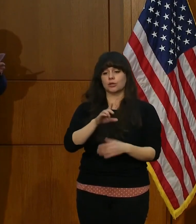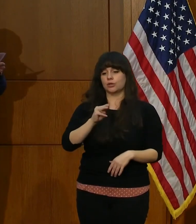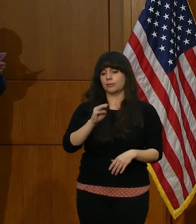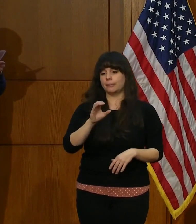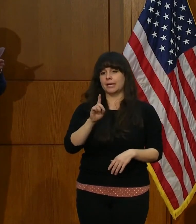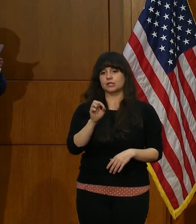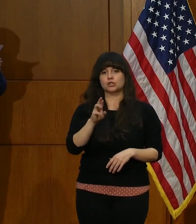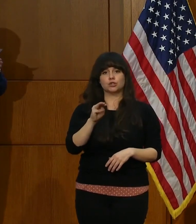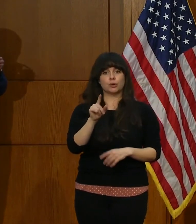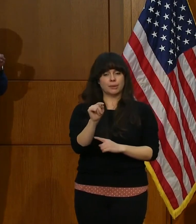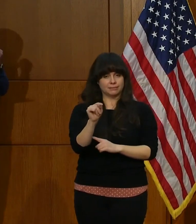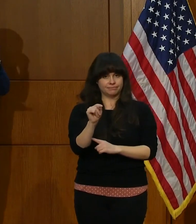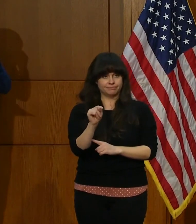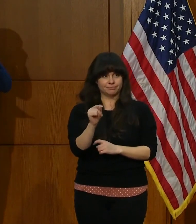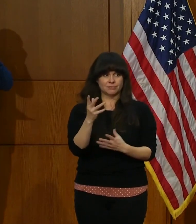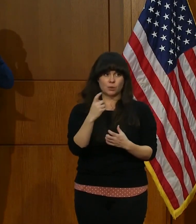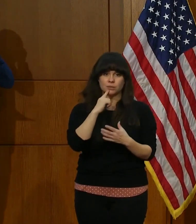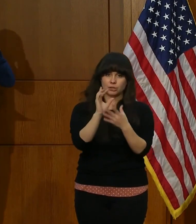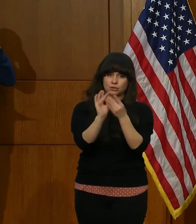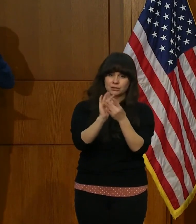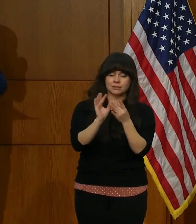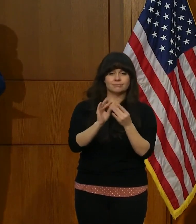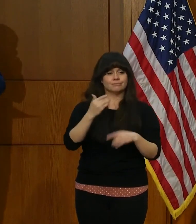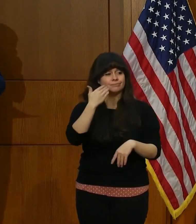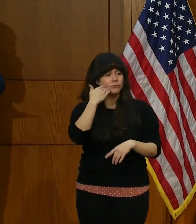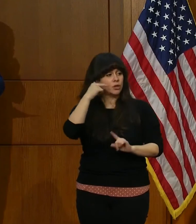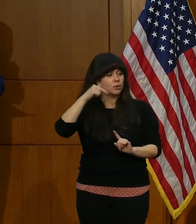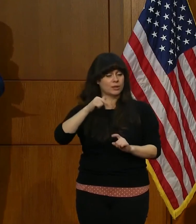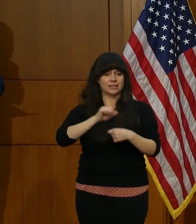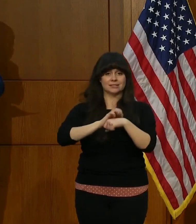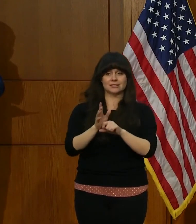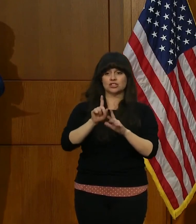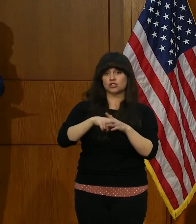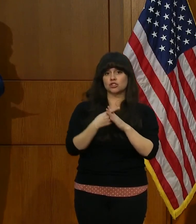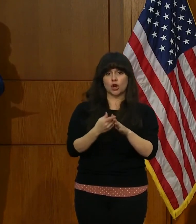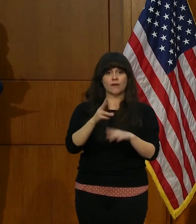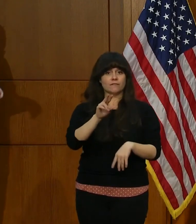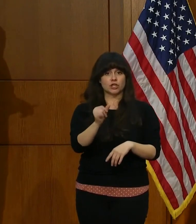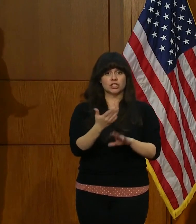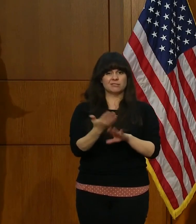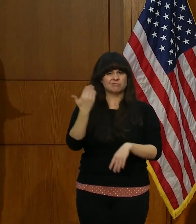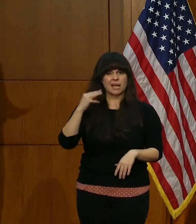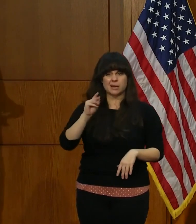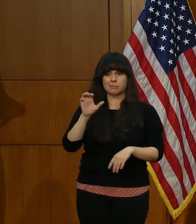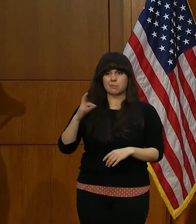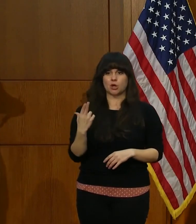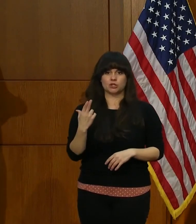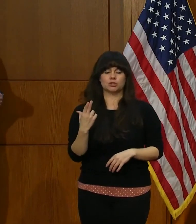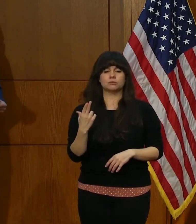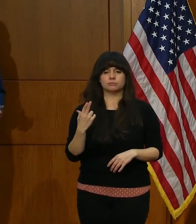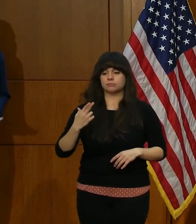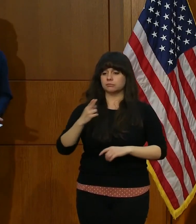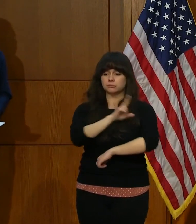THANK YOU SO MUCH TO DR MCDERMOTT. AND I JUST WANTED TO SAY A WORD THAT YOU KNOW WHEN